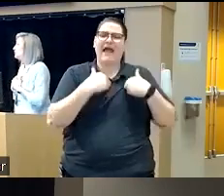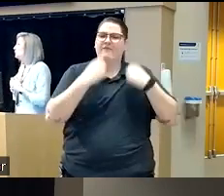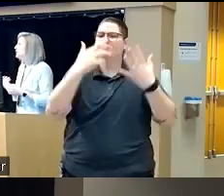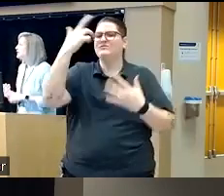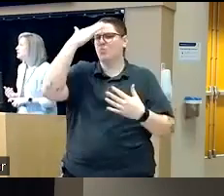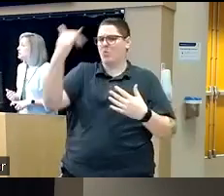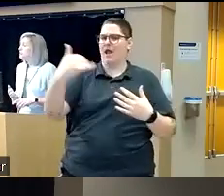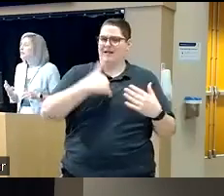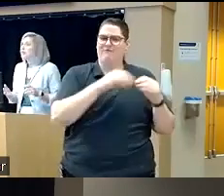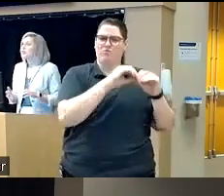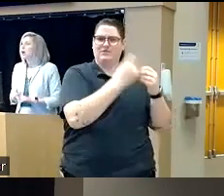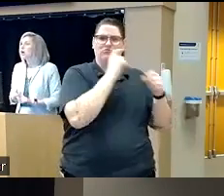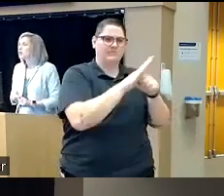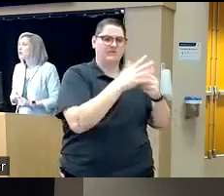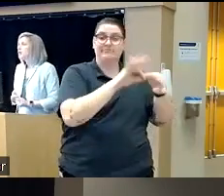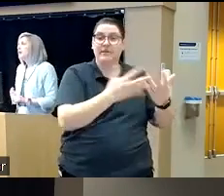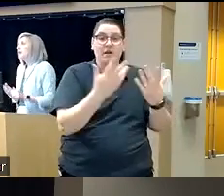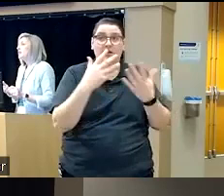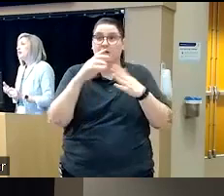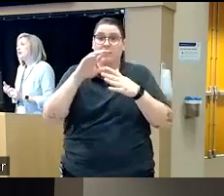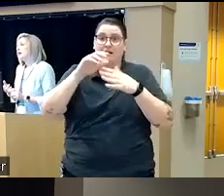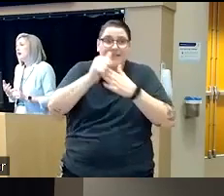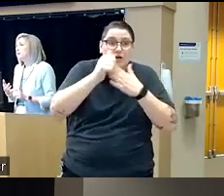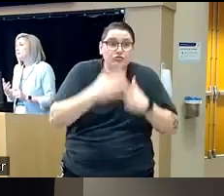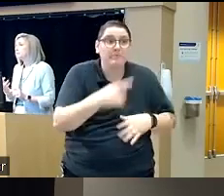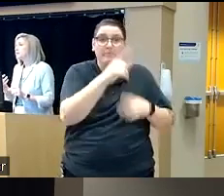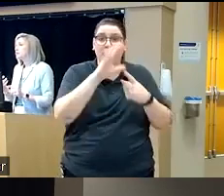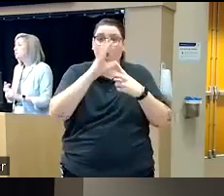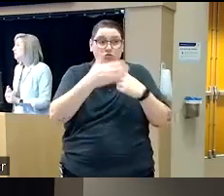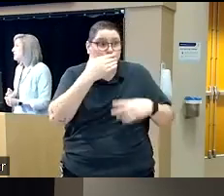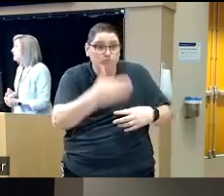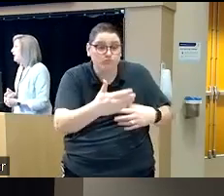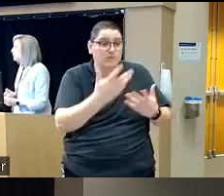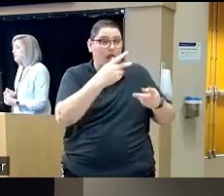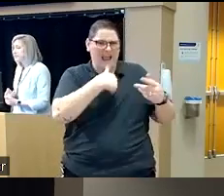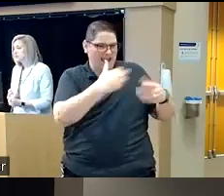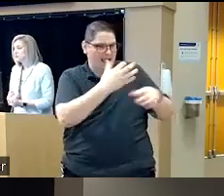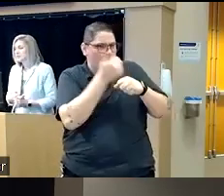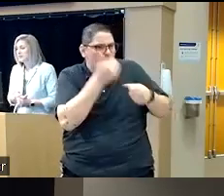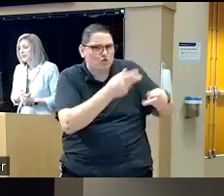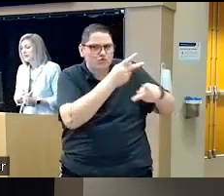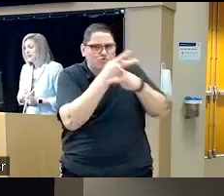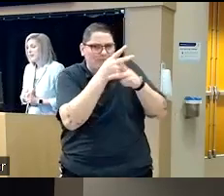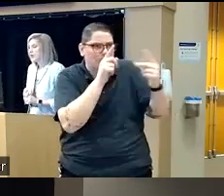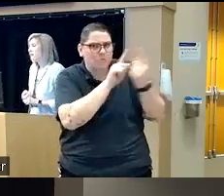lot to do with the leadership the culture the um supervision that a person is receiving and